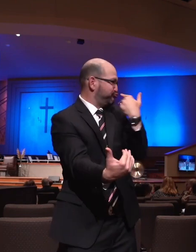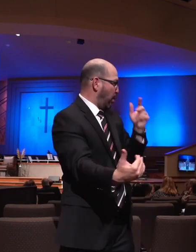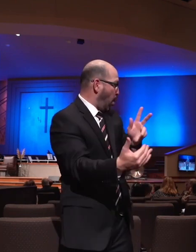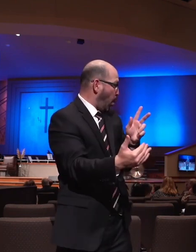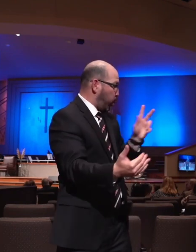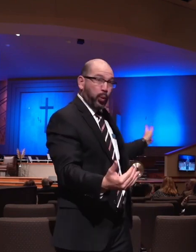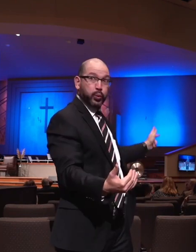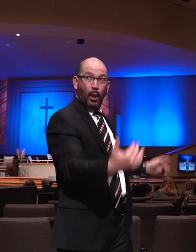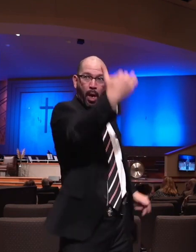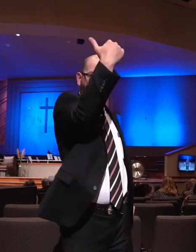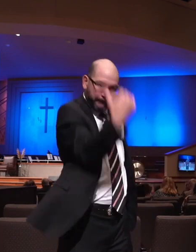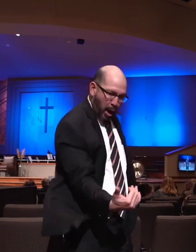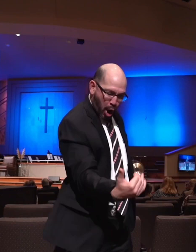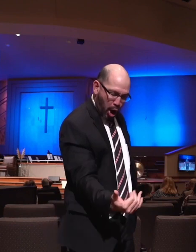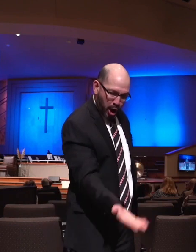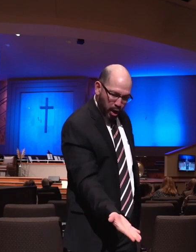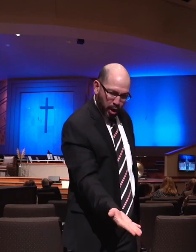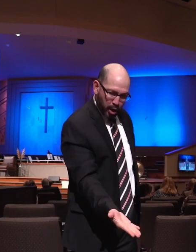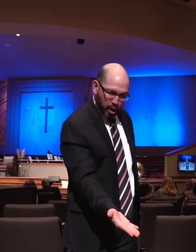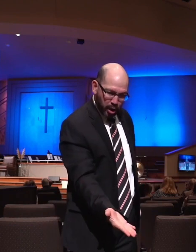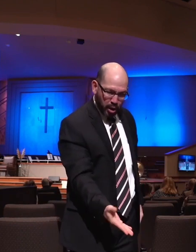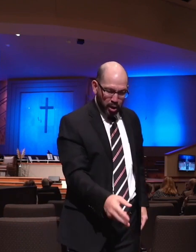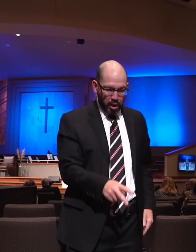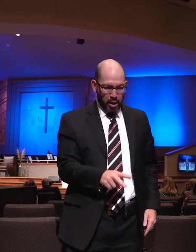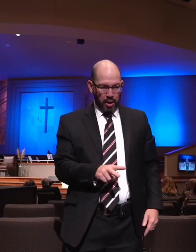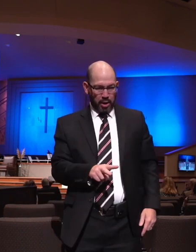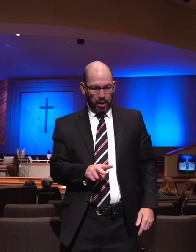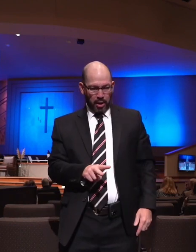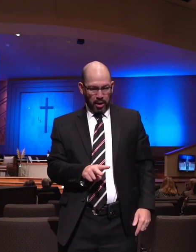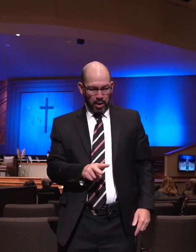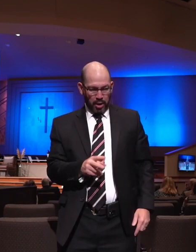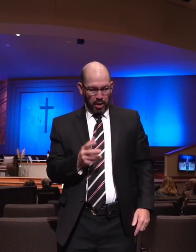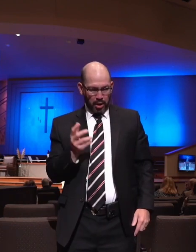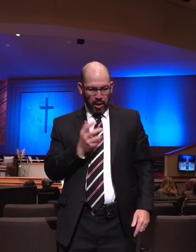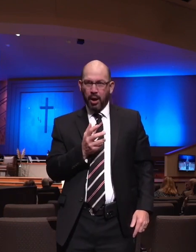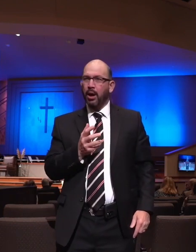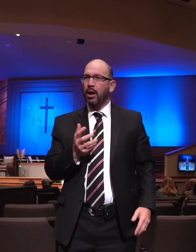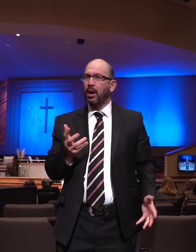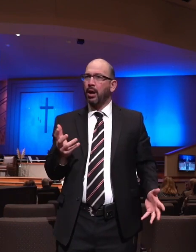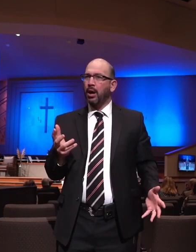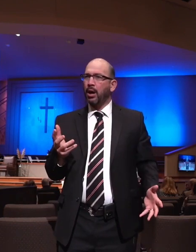laying all the people are screaming and blowing their horns yelling what’s happening